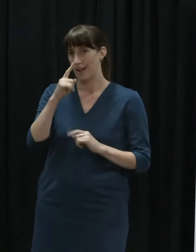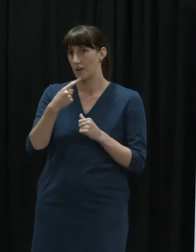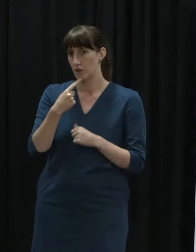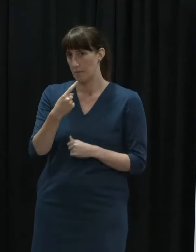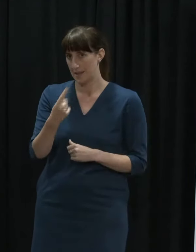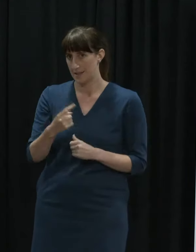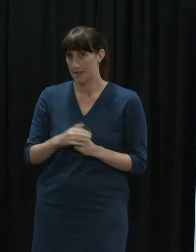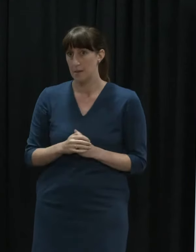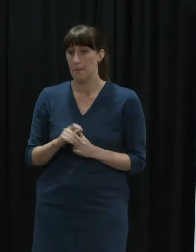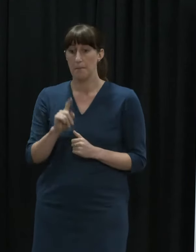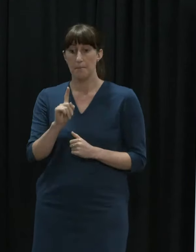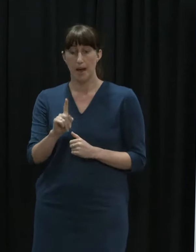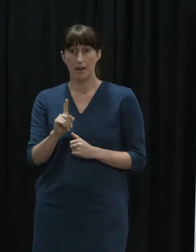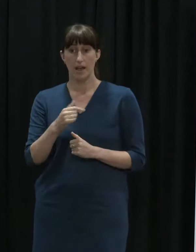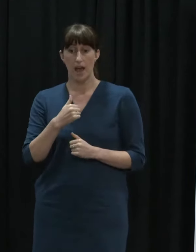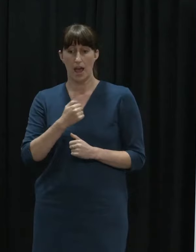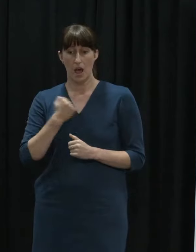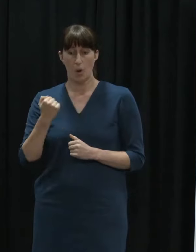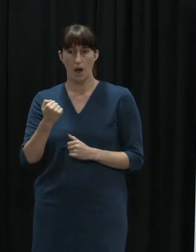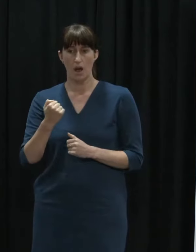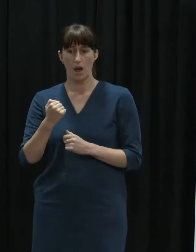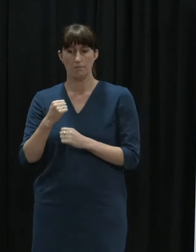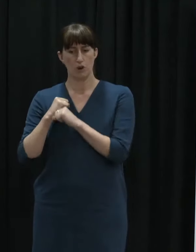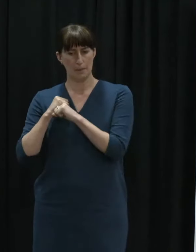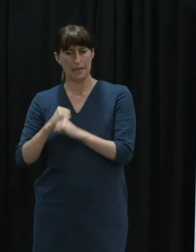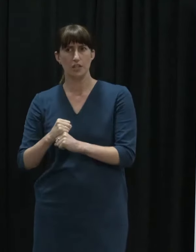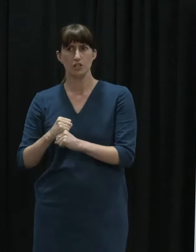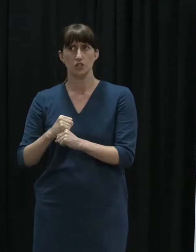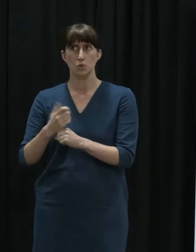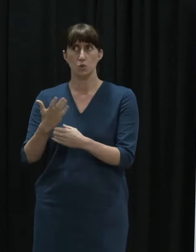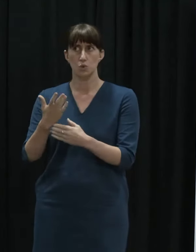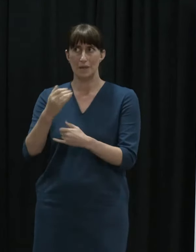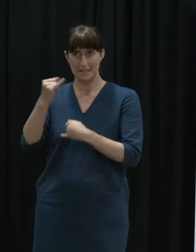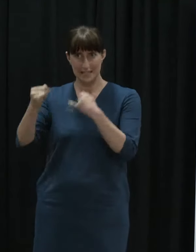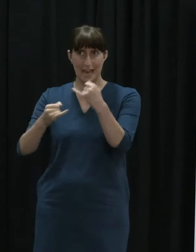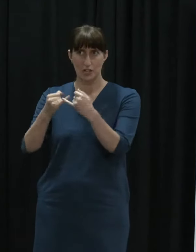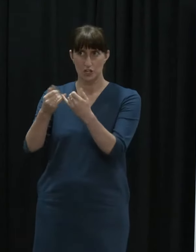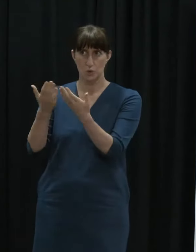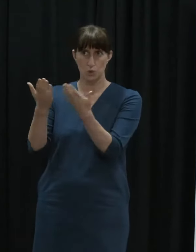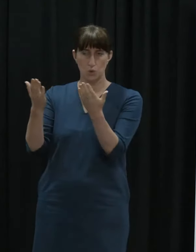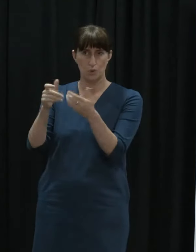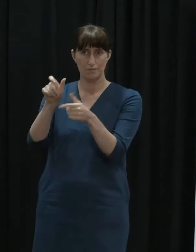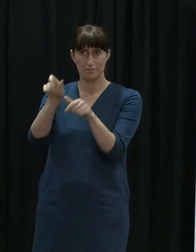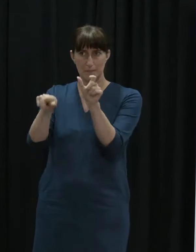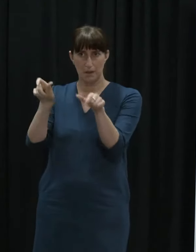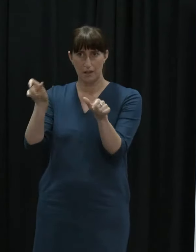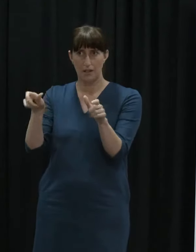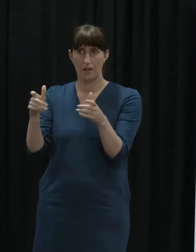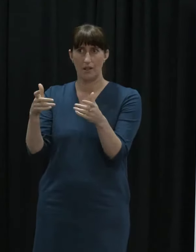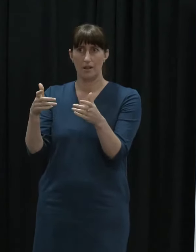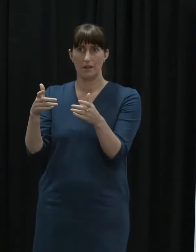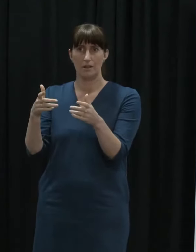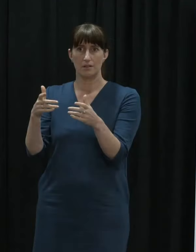I have seen the media reports and as has been the case with any issue that has national security applications, I won't comment on the specifics. As you would expect, we take our international obligations